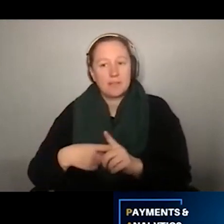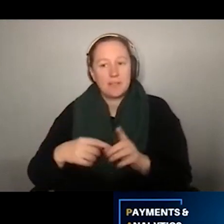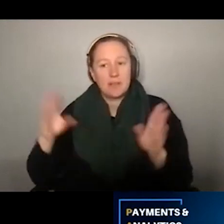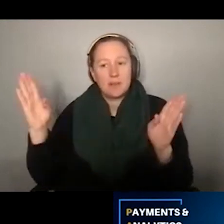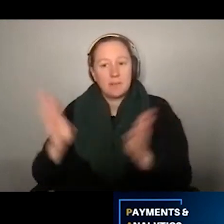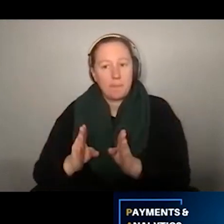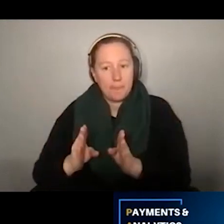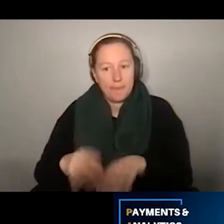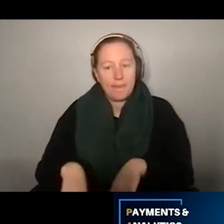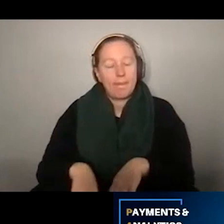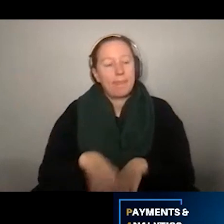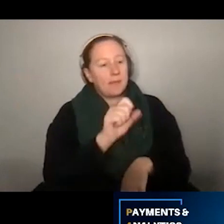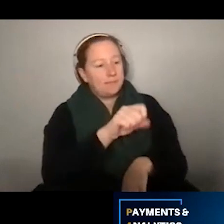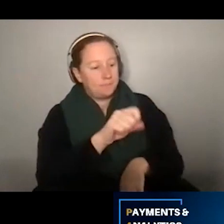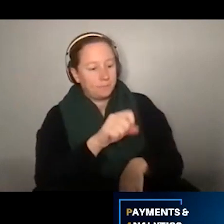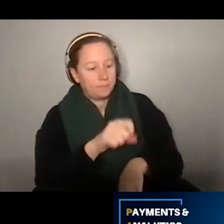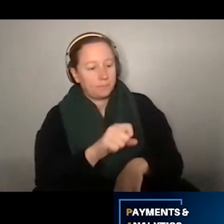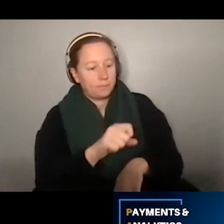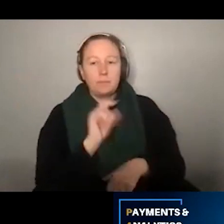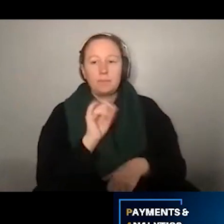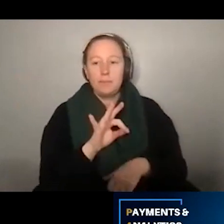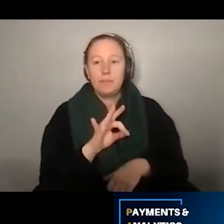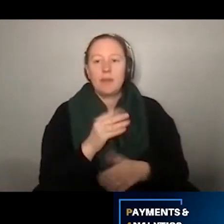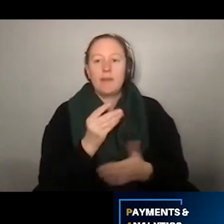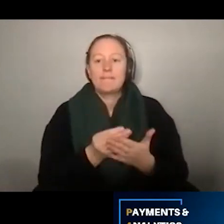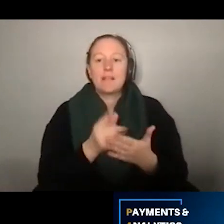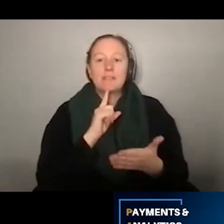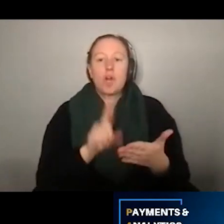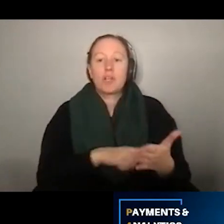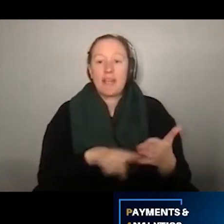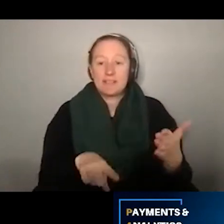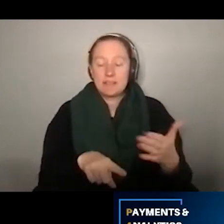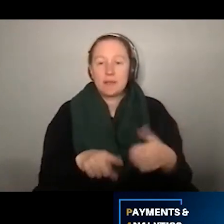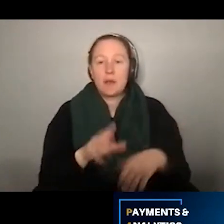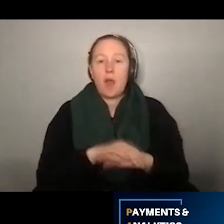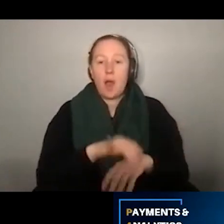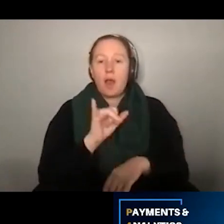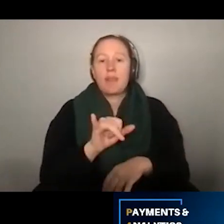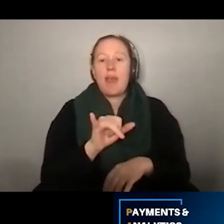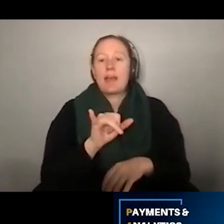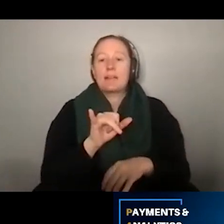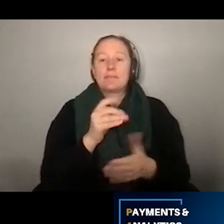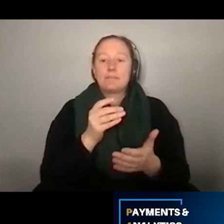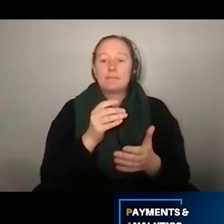Yes. Actually, if your funds are canceling on that appropriation, you will only have up until